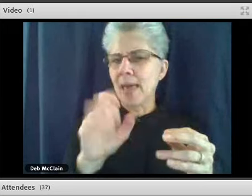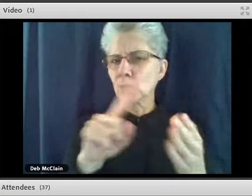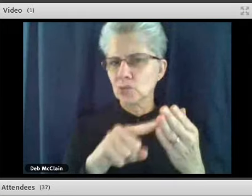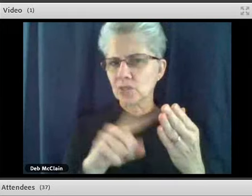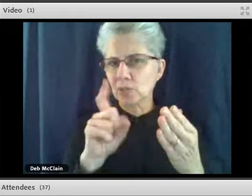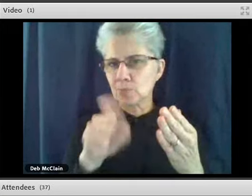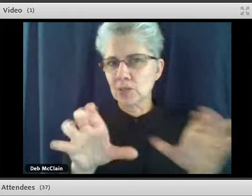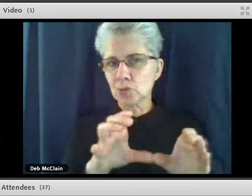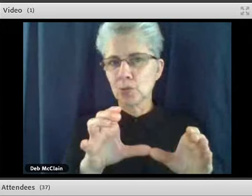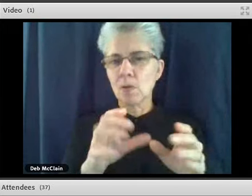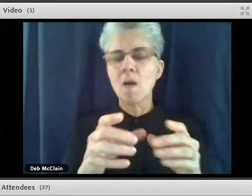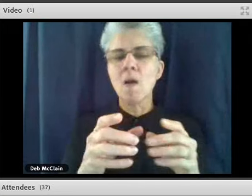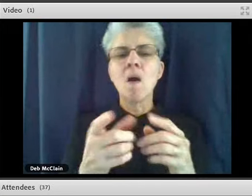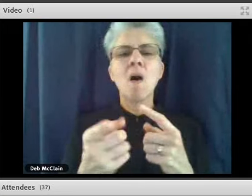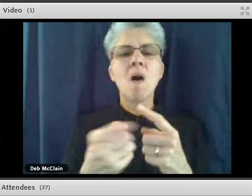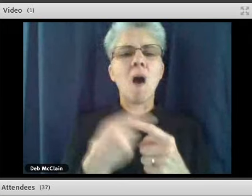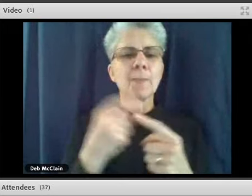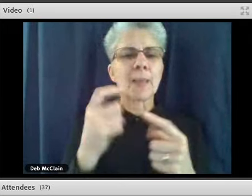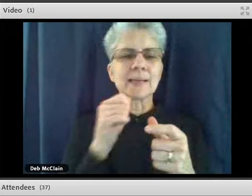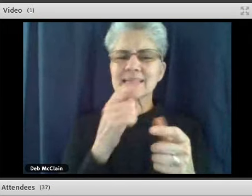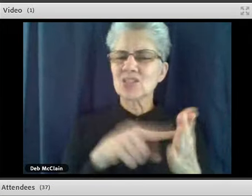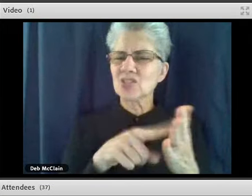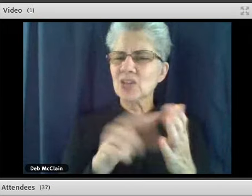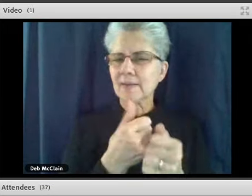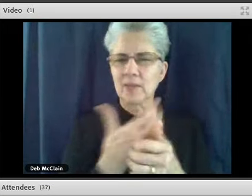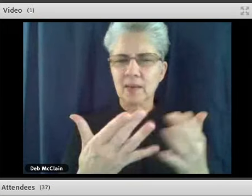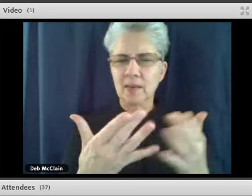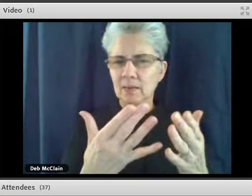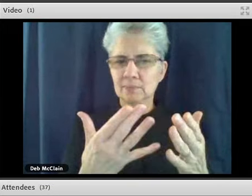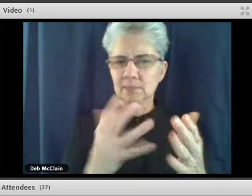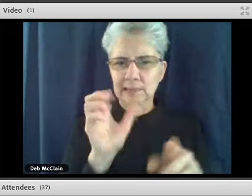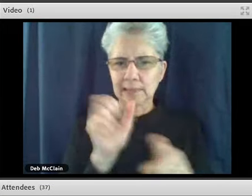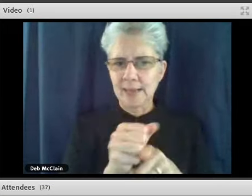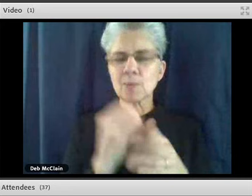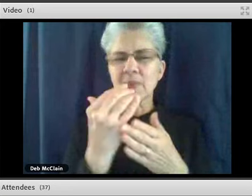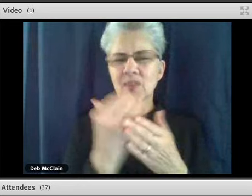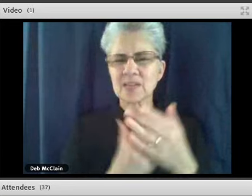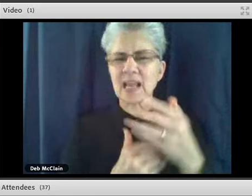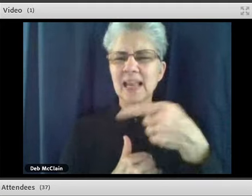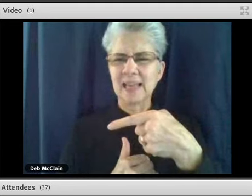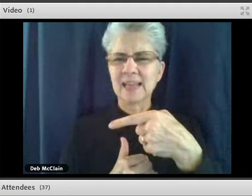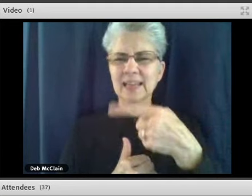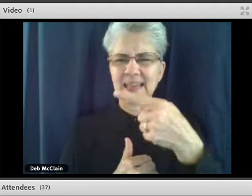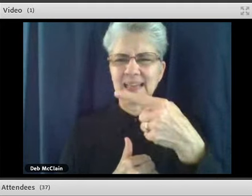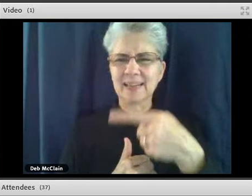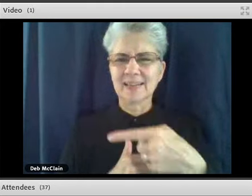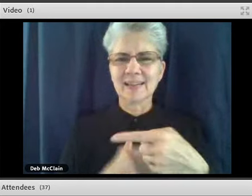But there's still a lot of manual checks that you have to do. The automated doesn't catch everything, always.